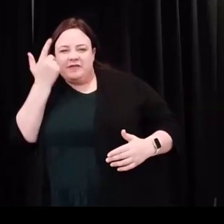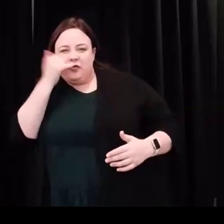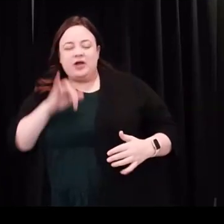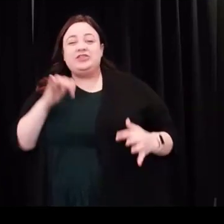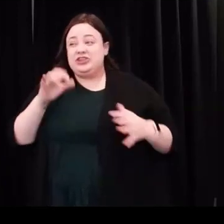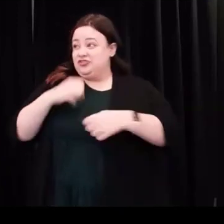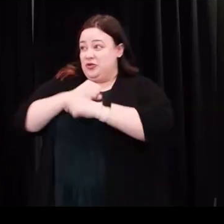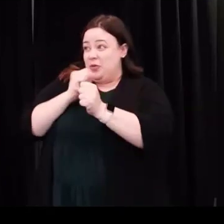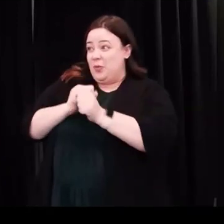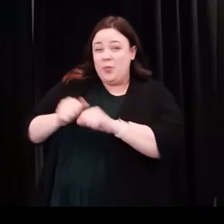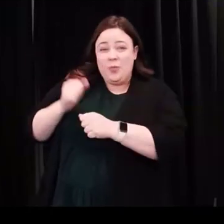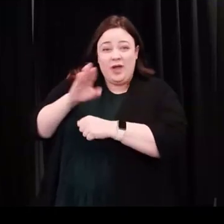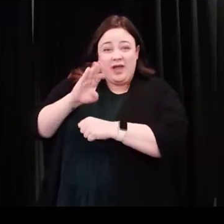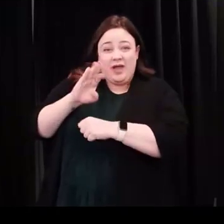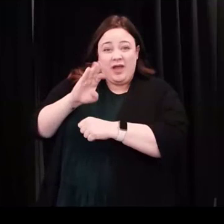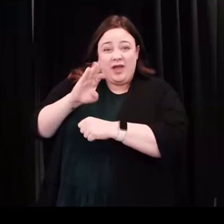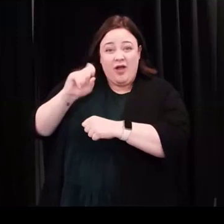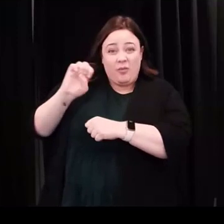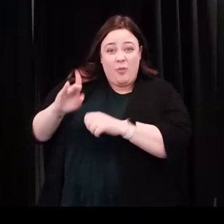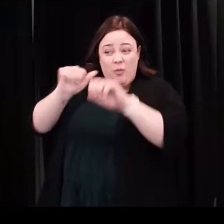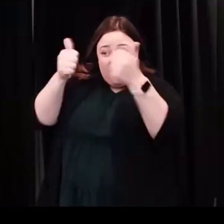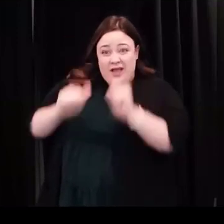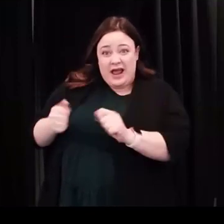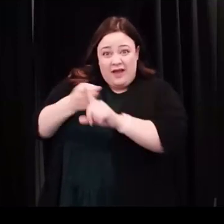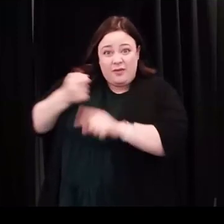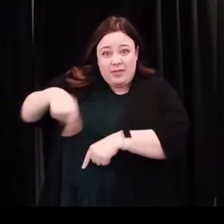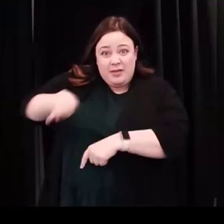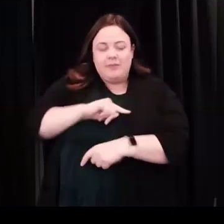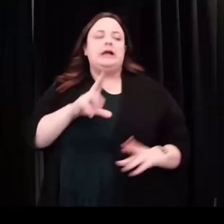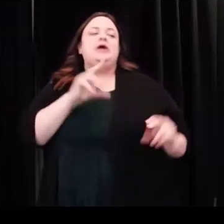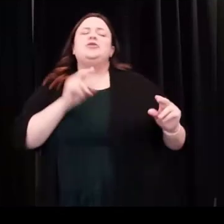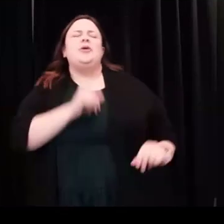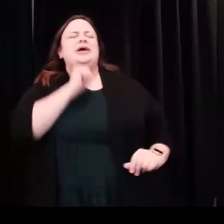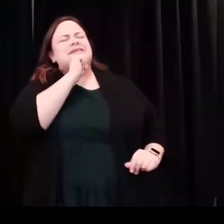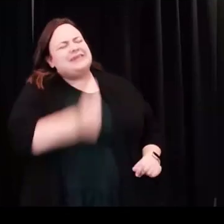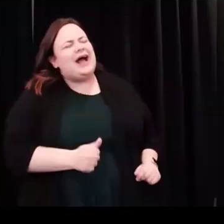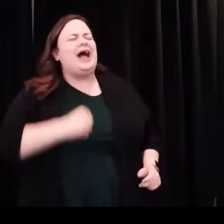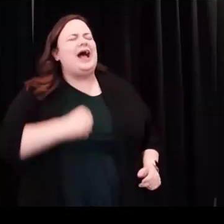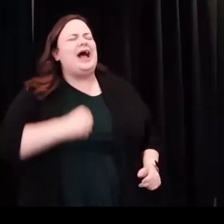not bring cardboard cutouts of them, I'm so sorry. I didn't have time to have those made.